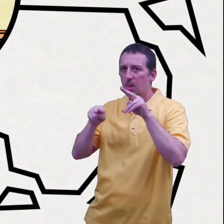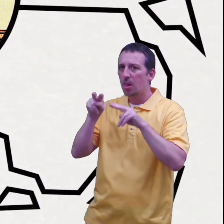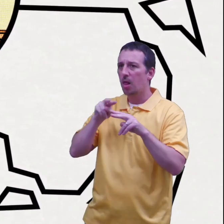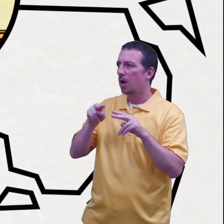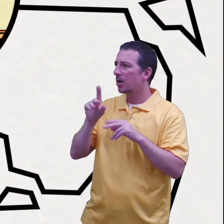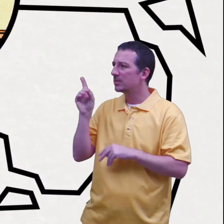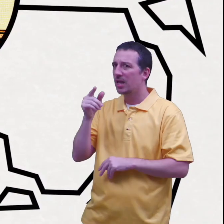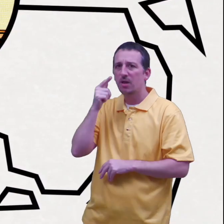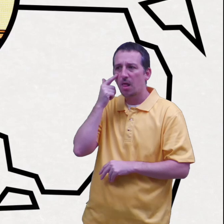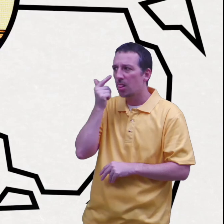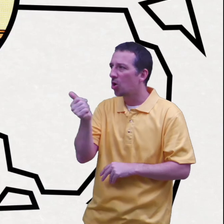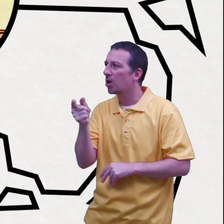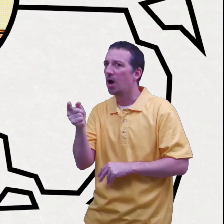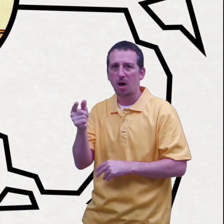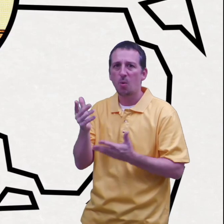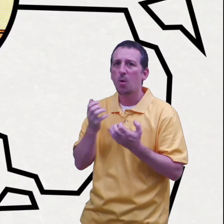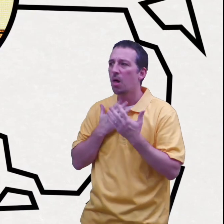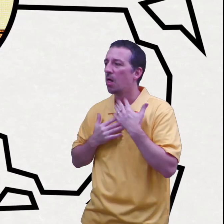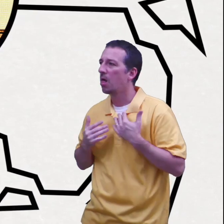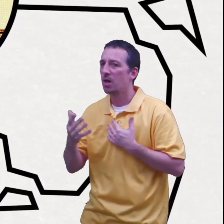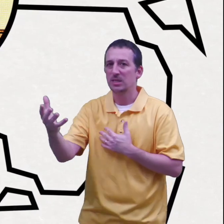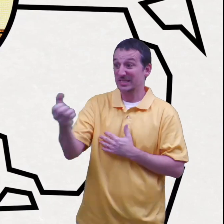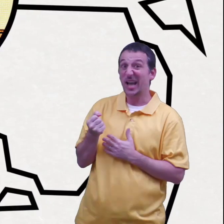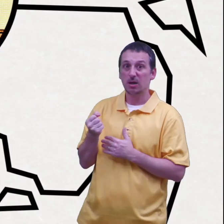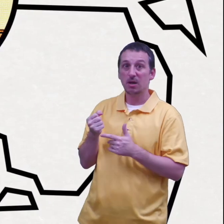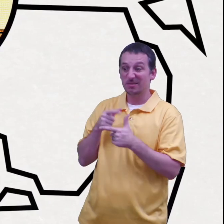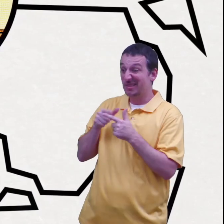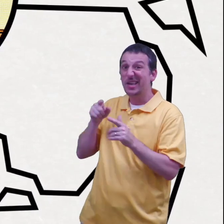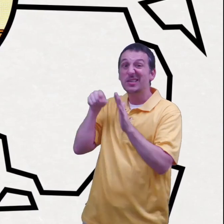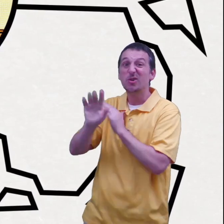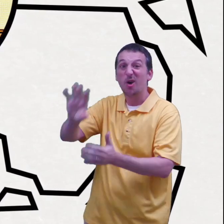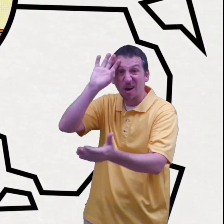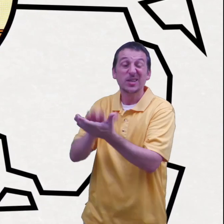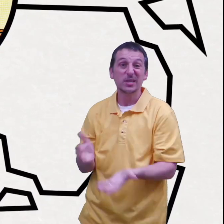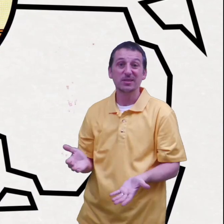he desires her, and then takes her, and then kills her husband.